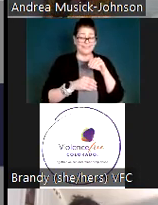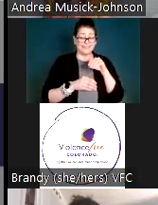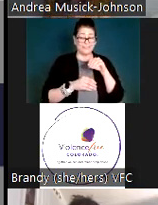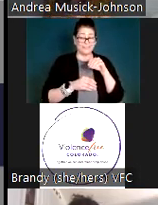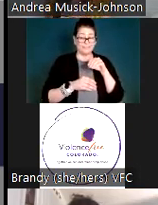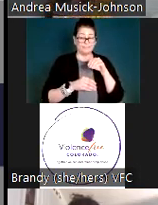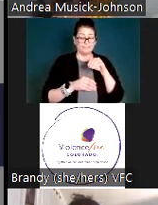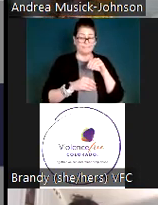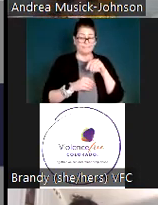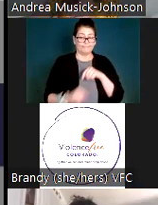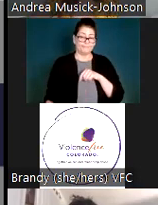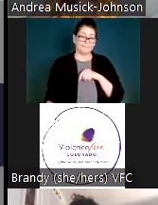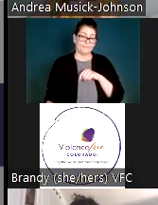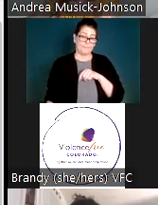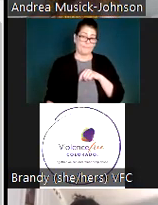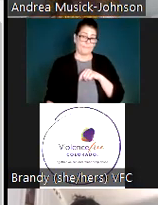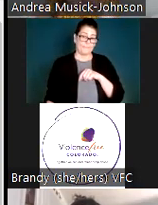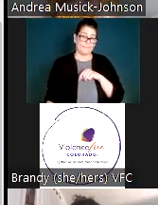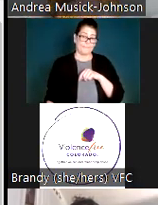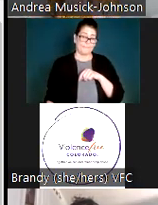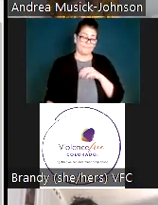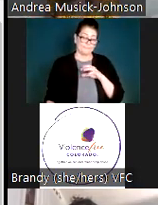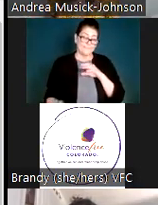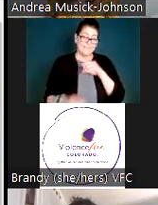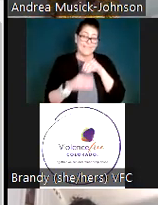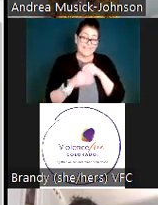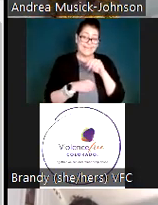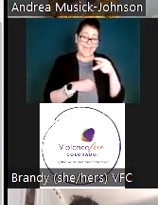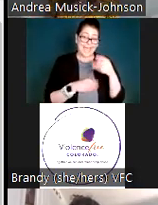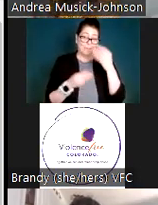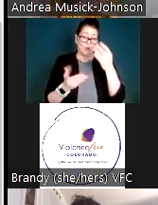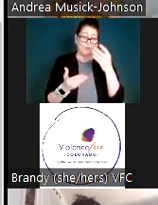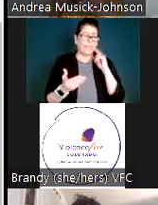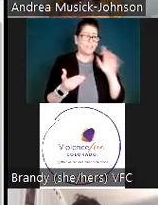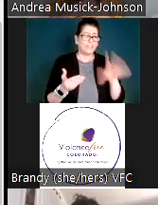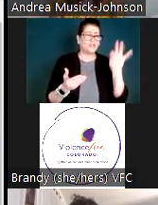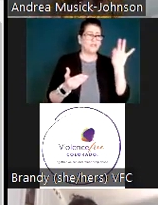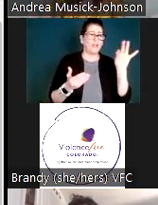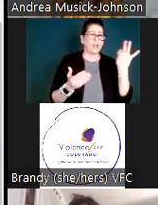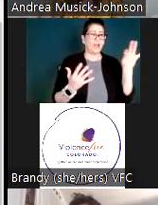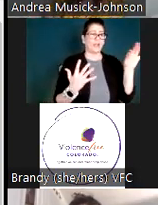via in-app notifications, are going to be here. So let's just say you've lost your phone,